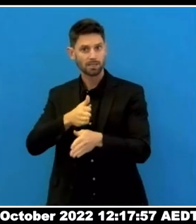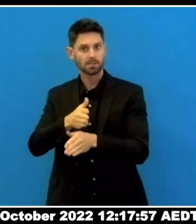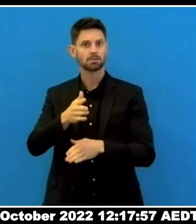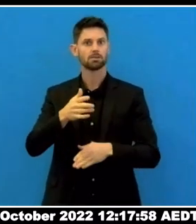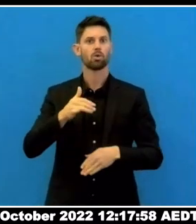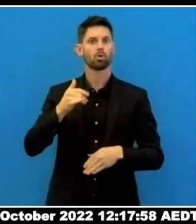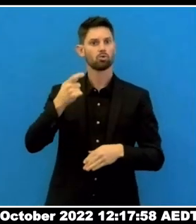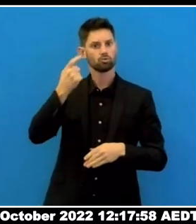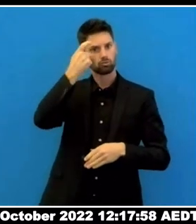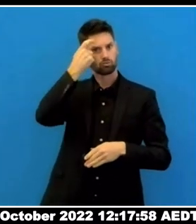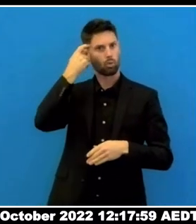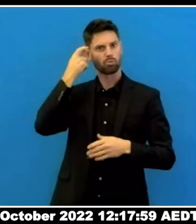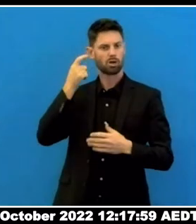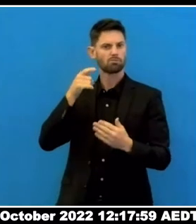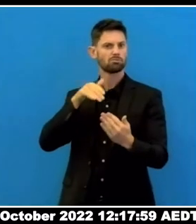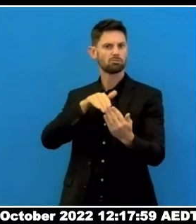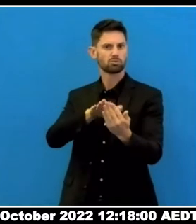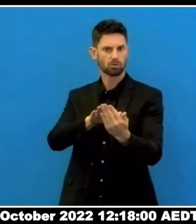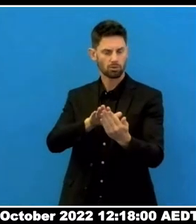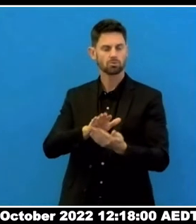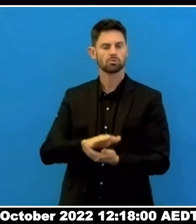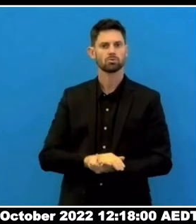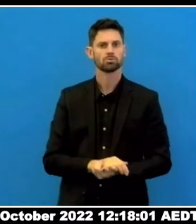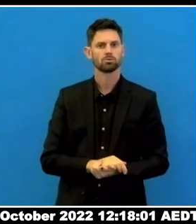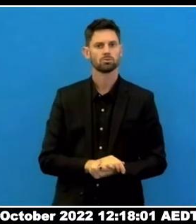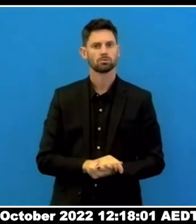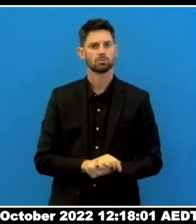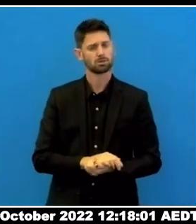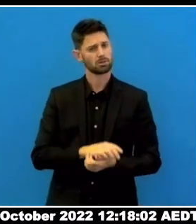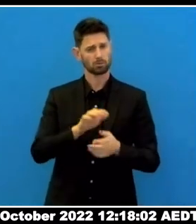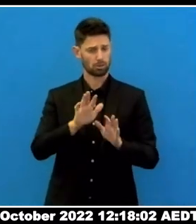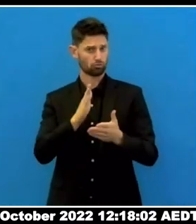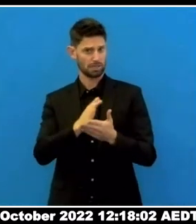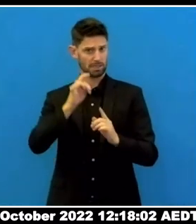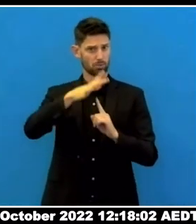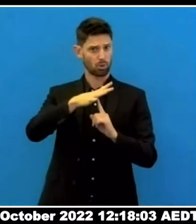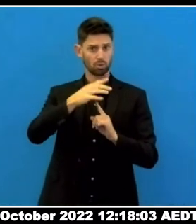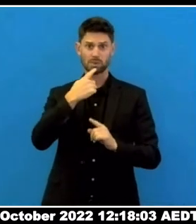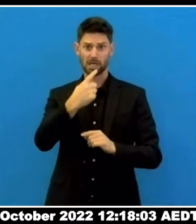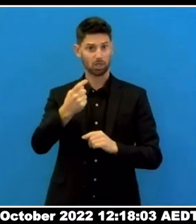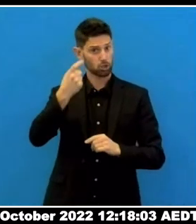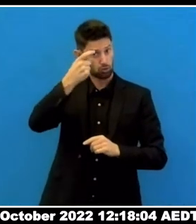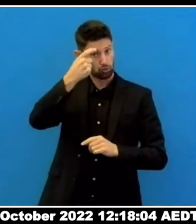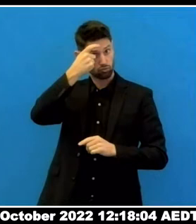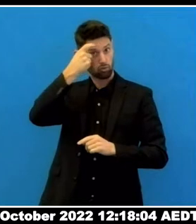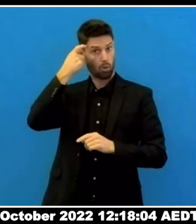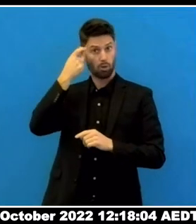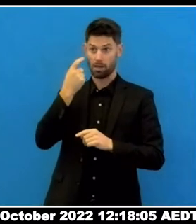I think the starting point is to understand that trauma is not just an isolated single critical incident.